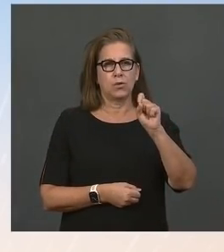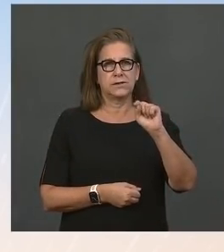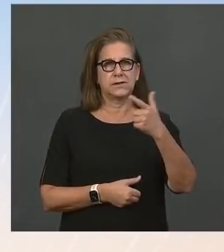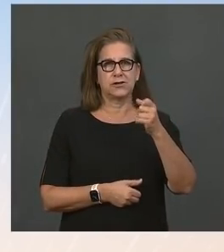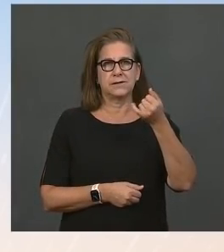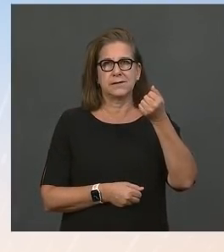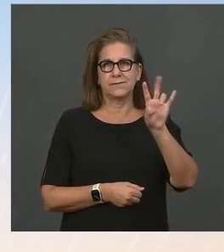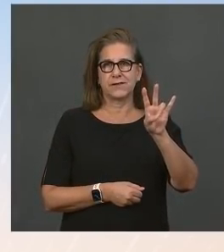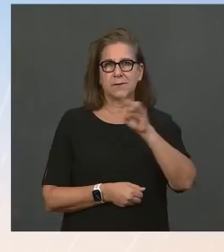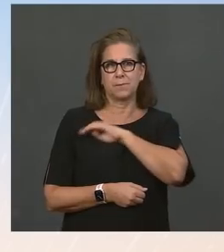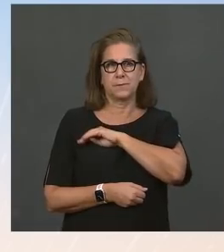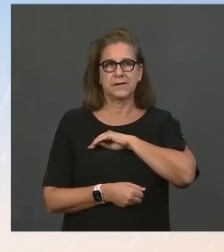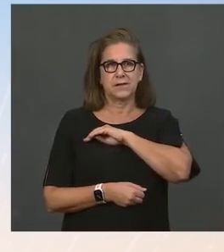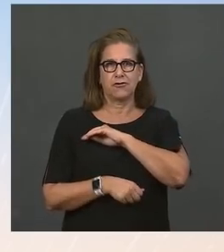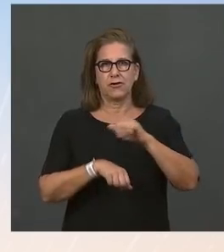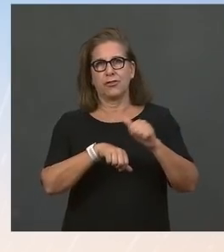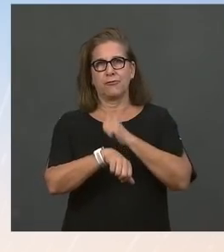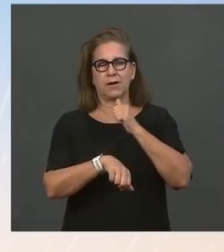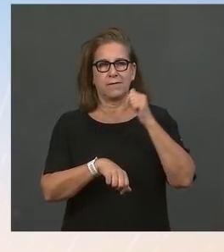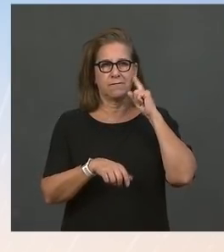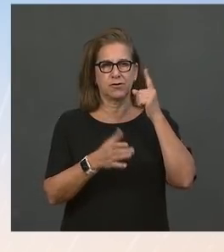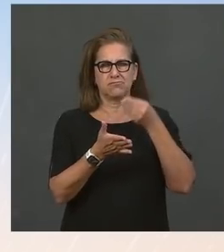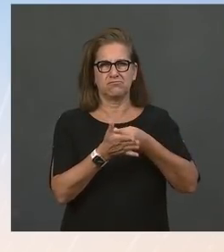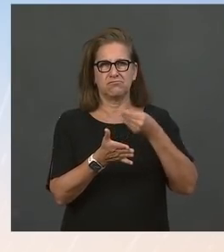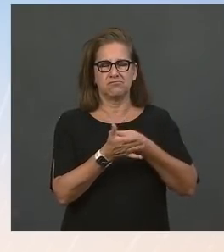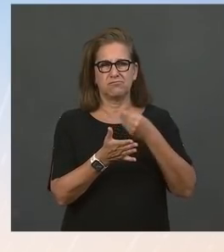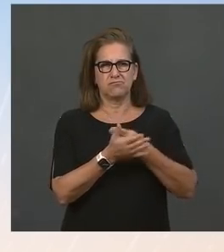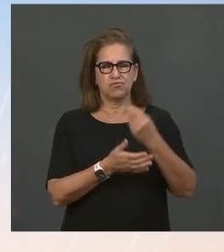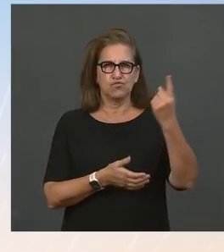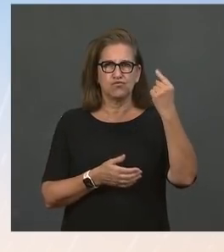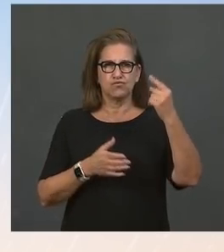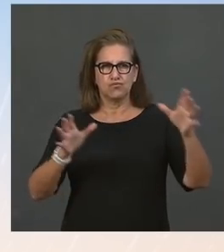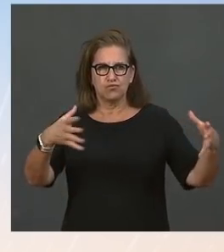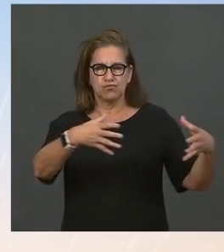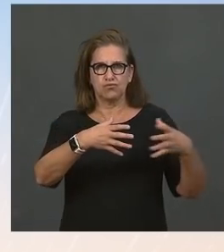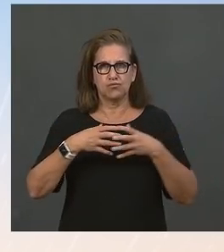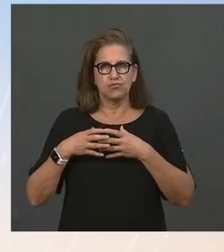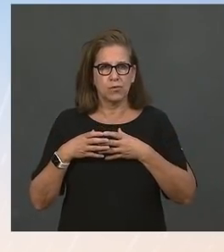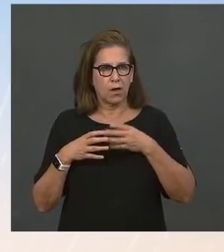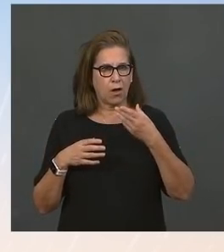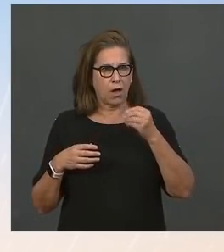to stop deportations that are happening or using the administration's power